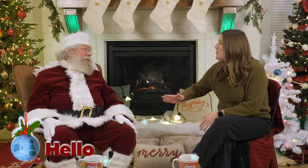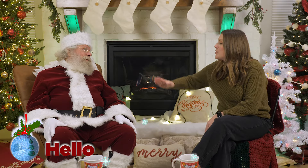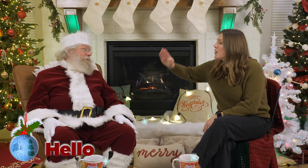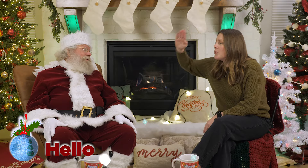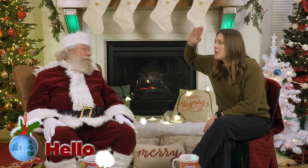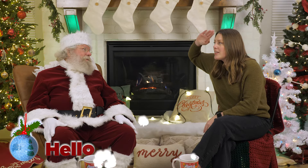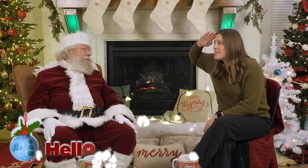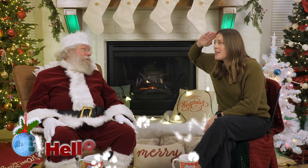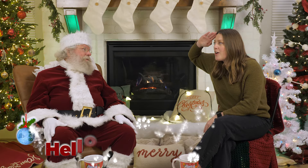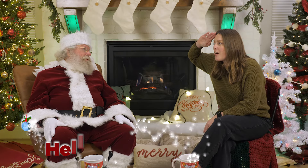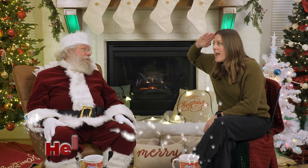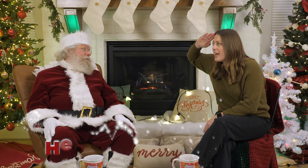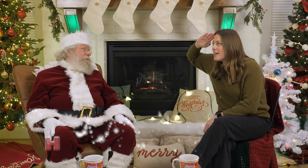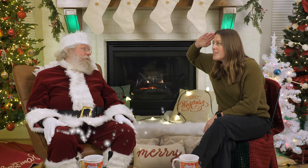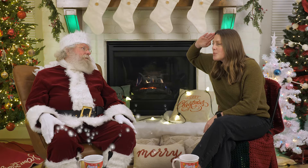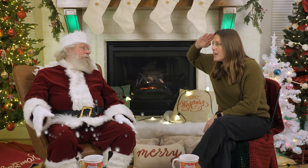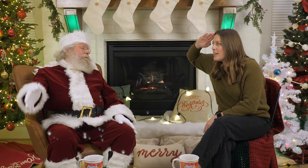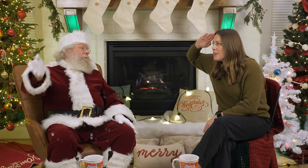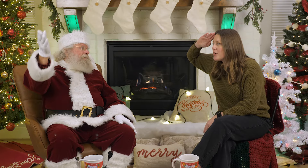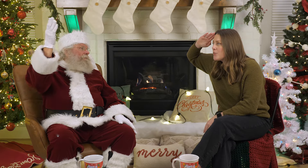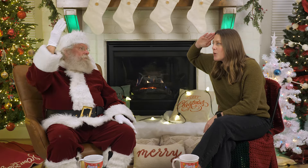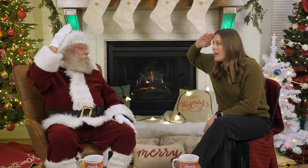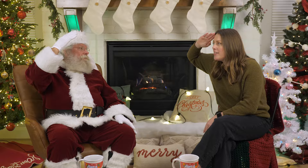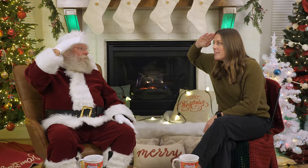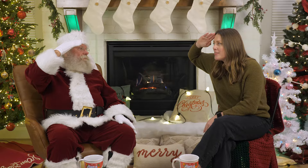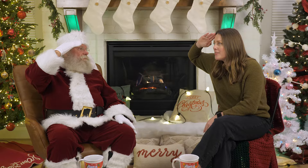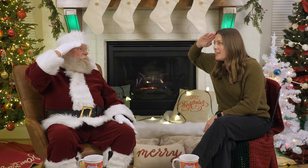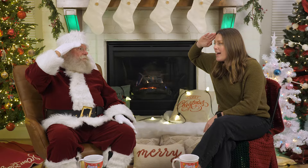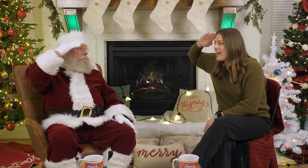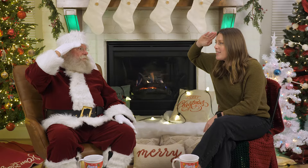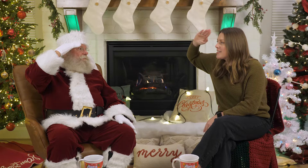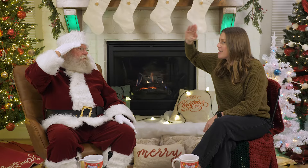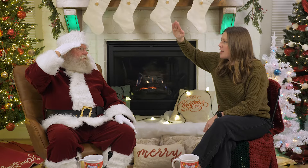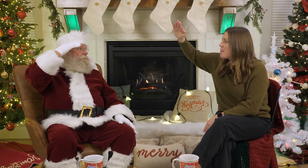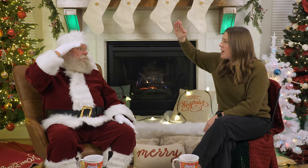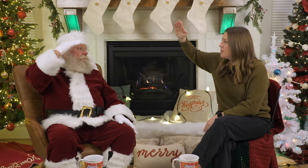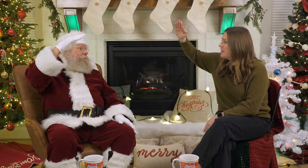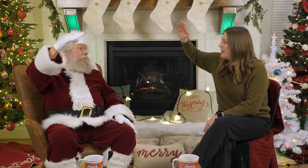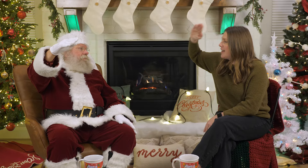So let's get our hand right here at our forehead flat, and then it's going to come out.